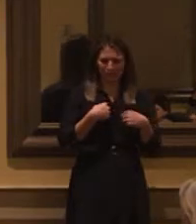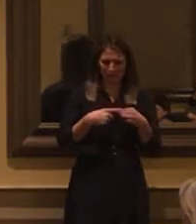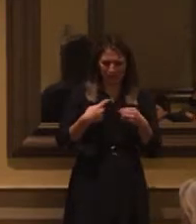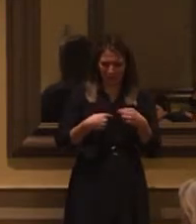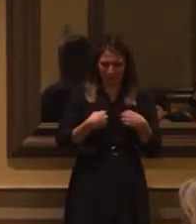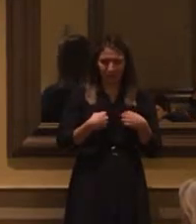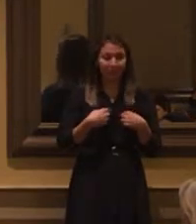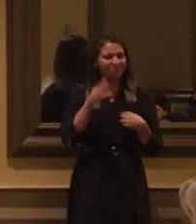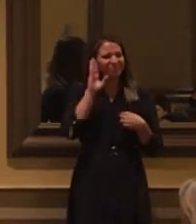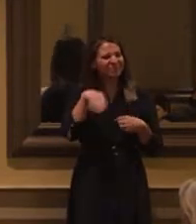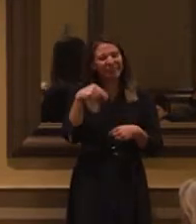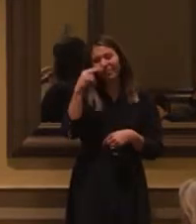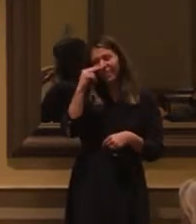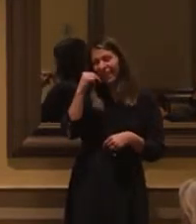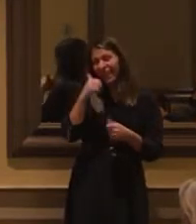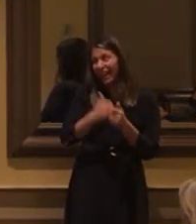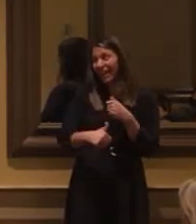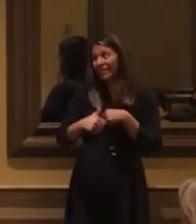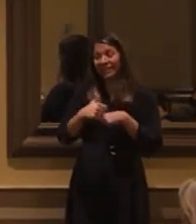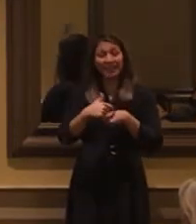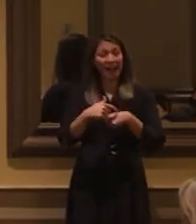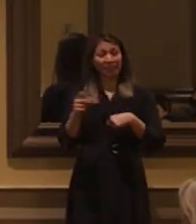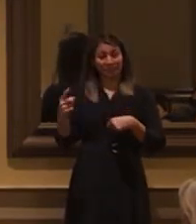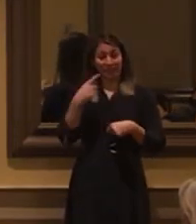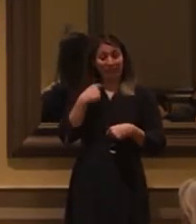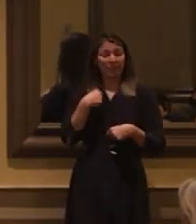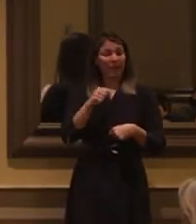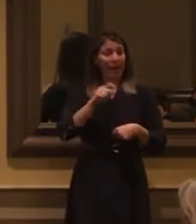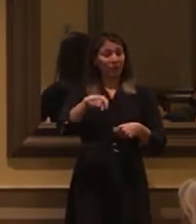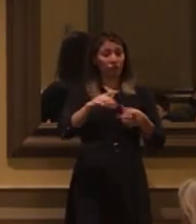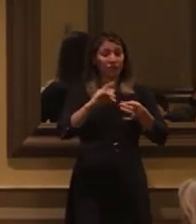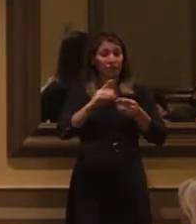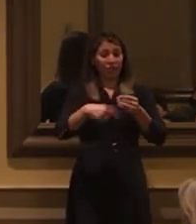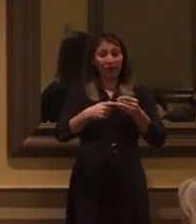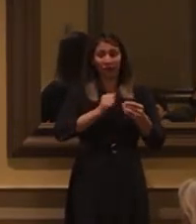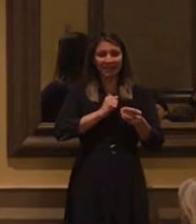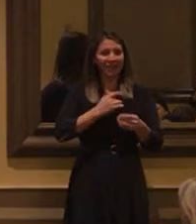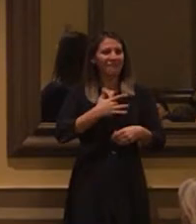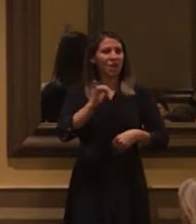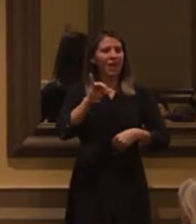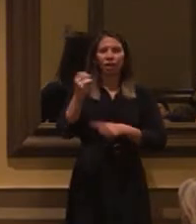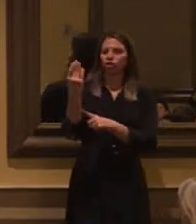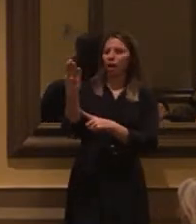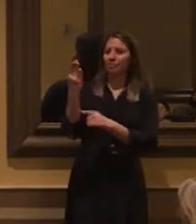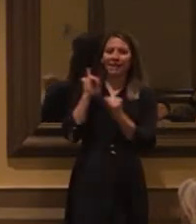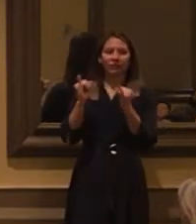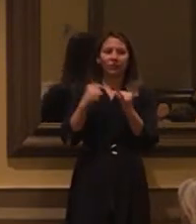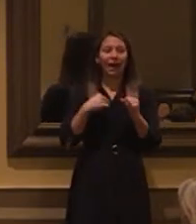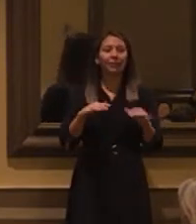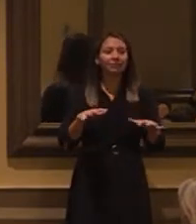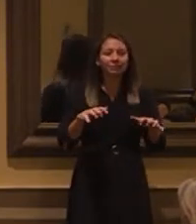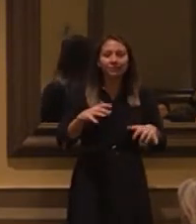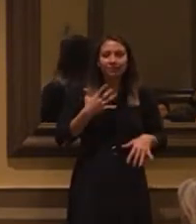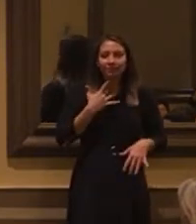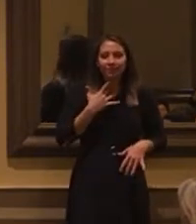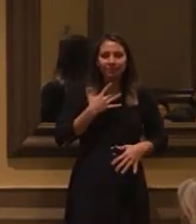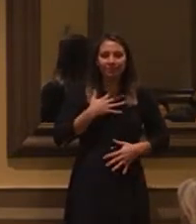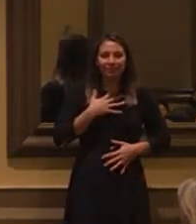You know what's funny? Every time everybody says "talk about me", like when I go for a job interview, I freeze out a little bit because I'm nervous.